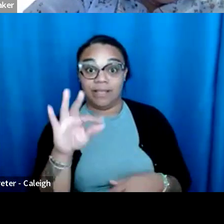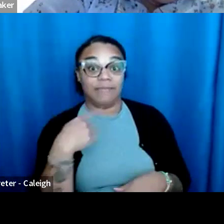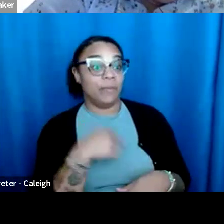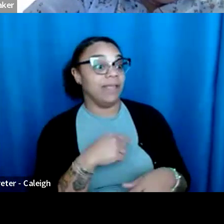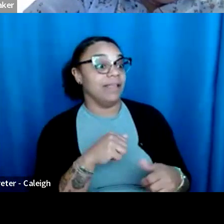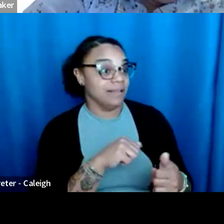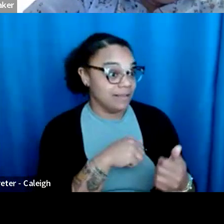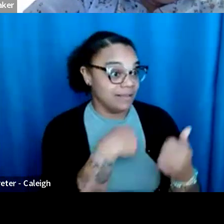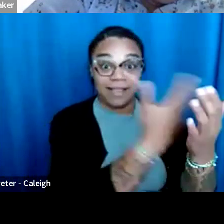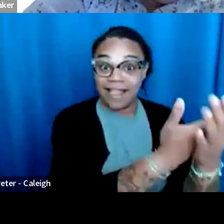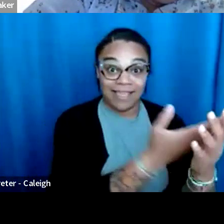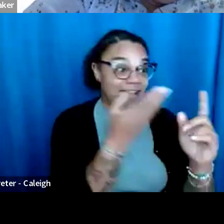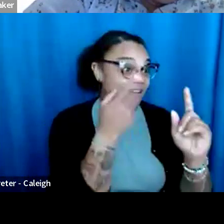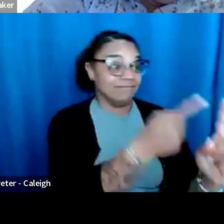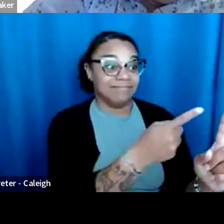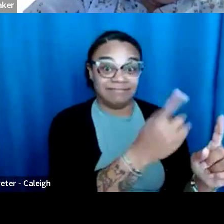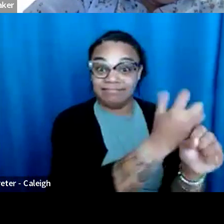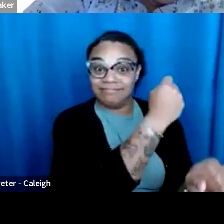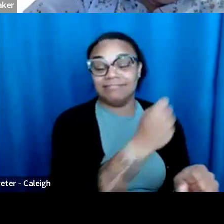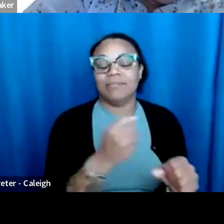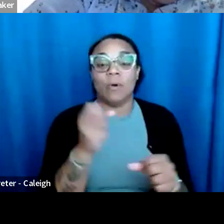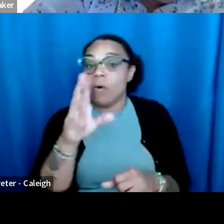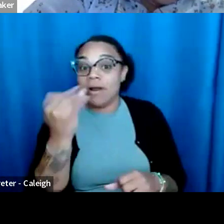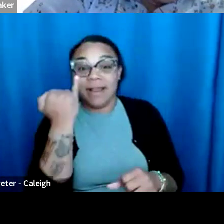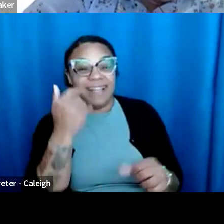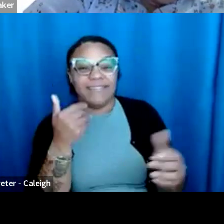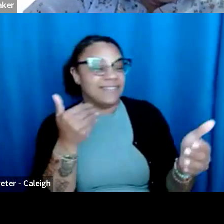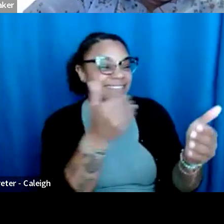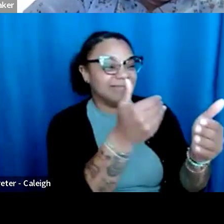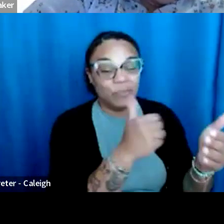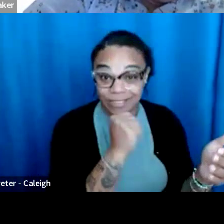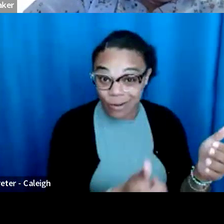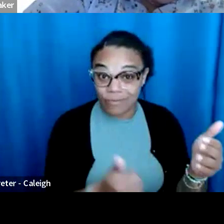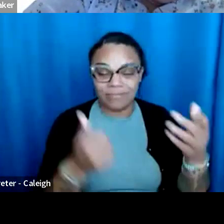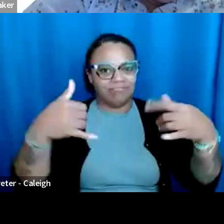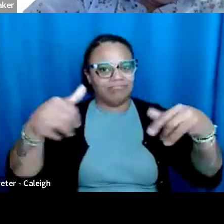it's important to have a sense of camaraderie and community amongst each other.